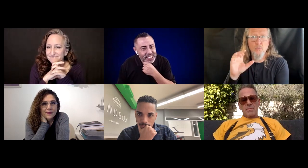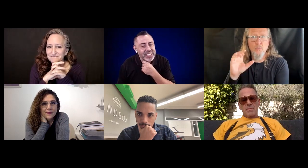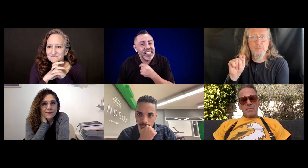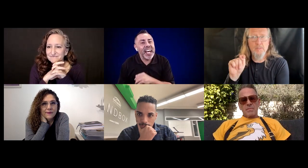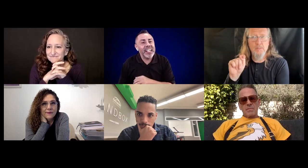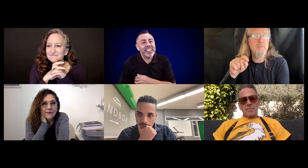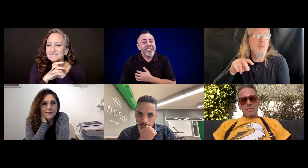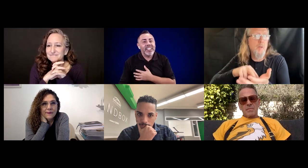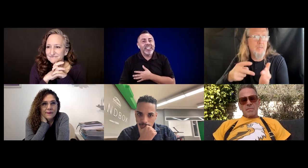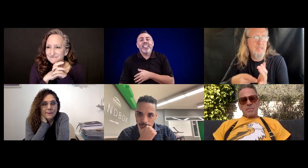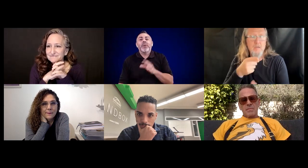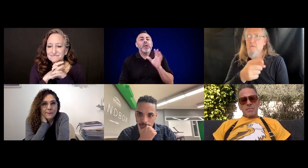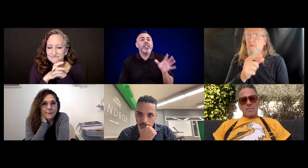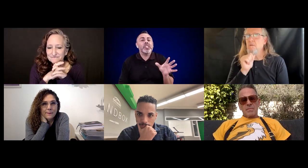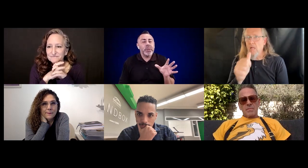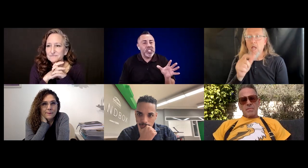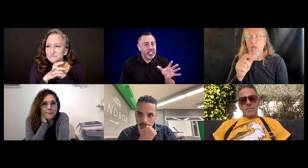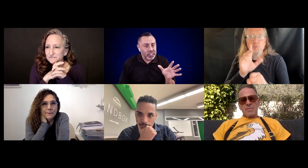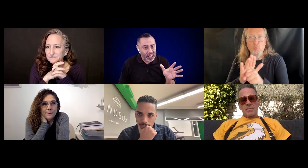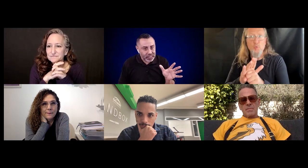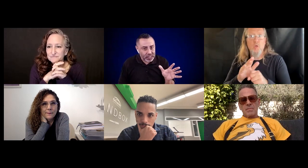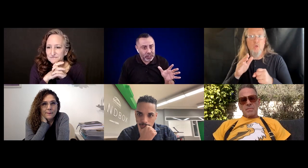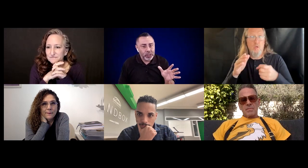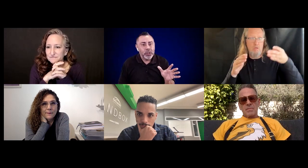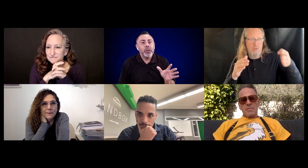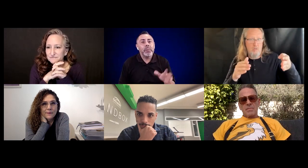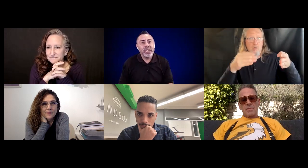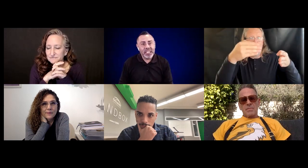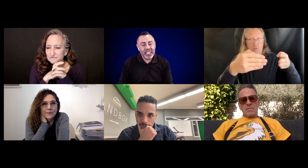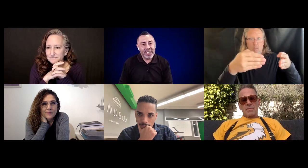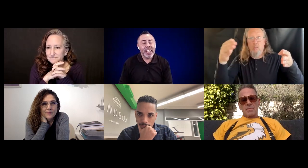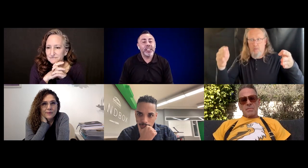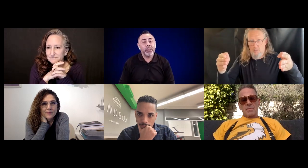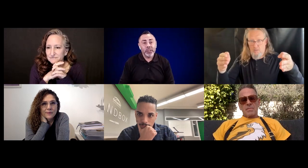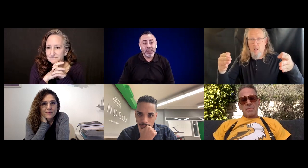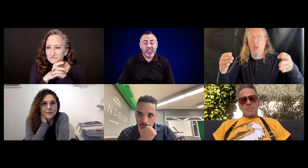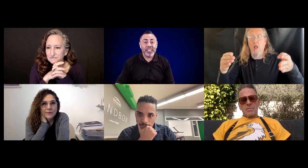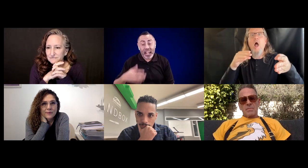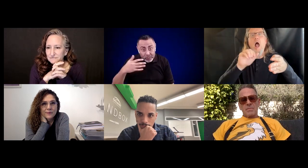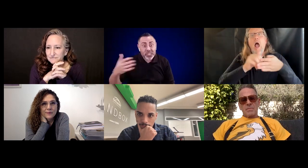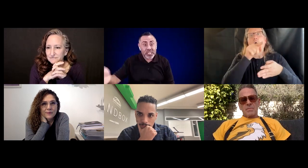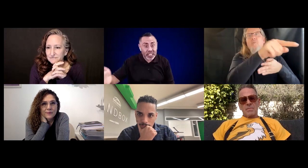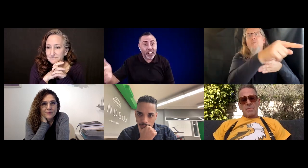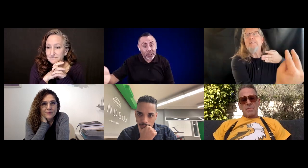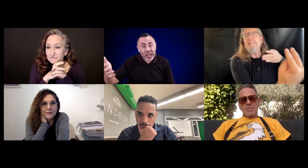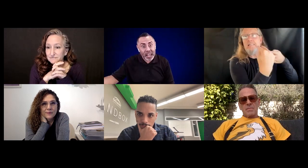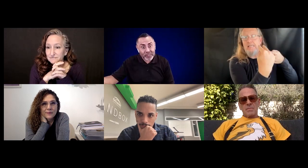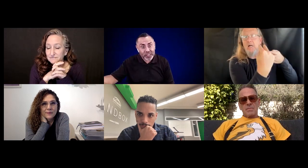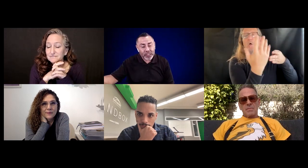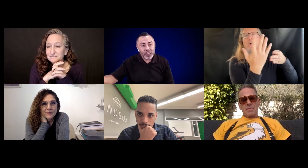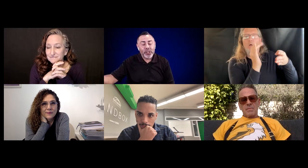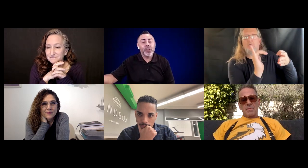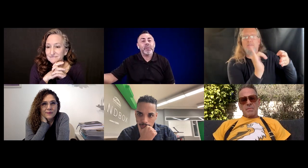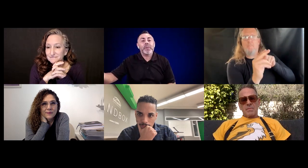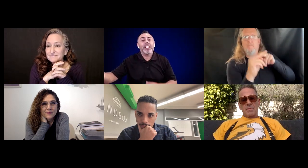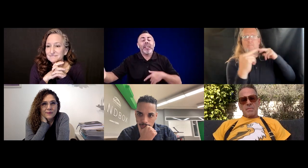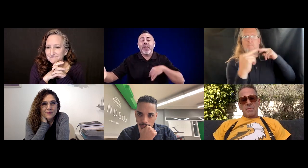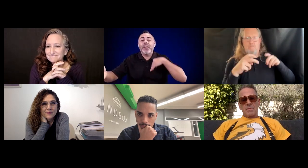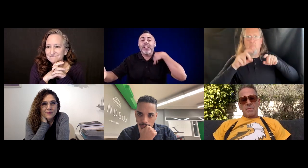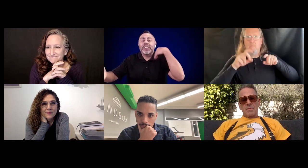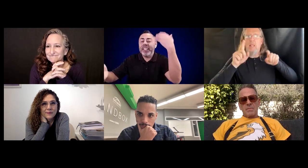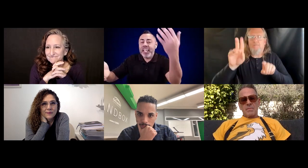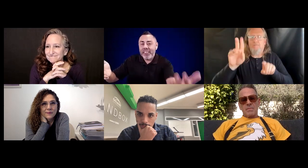is that we weren't spatially correct, meaning that the person that I was seeing on my left